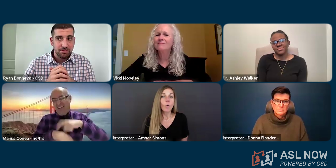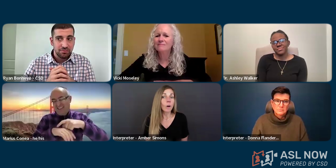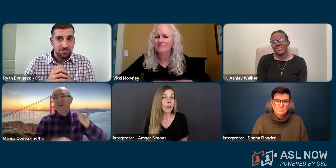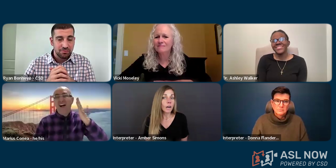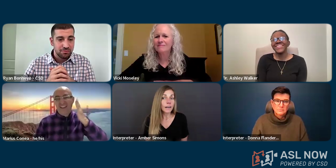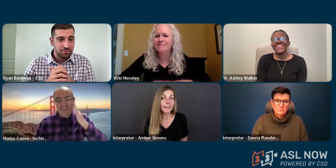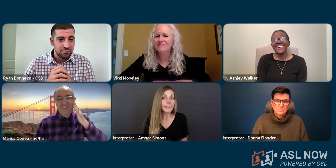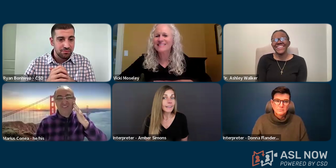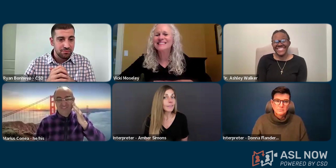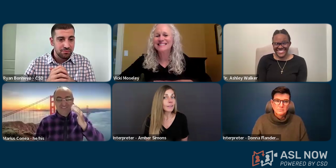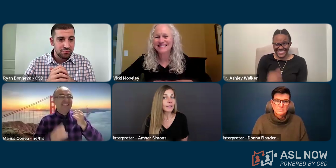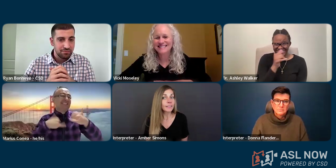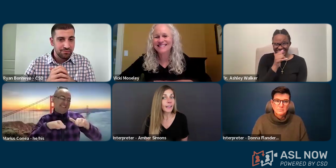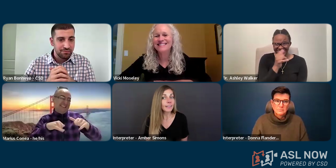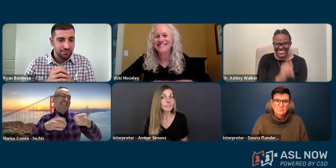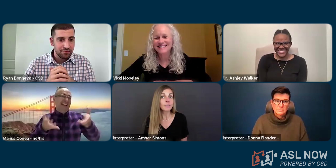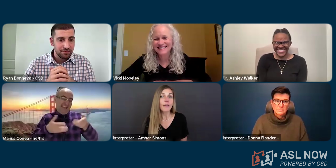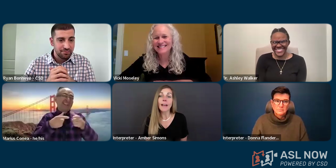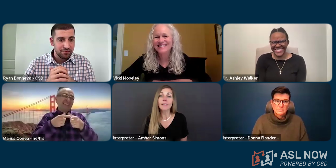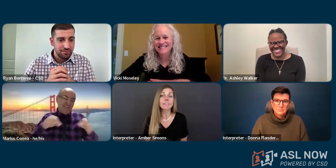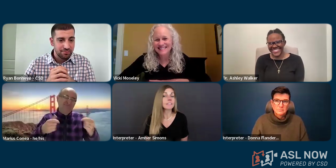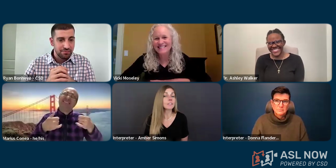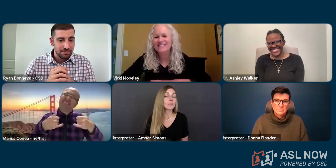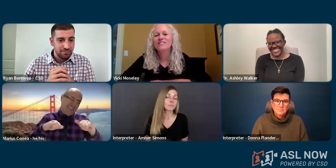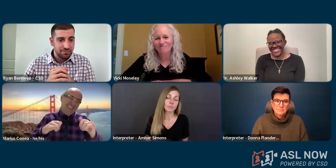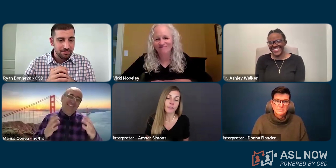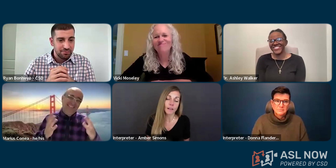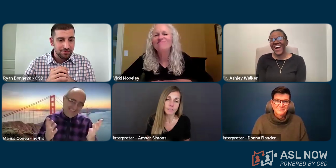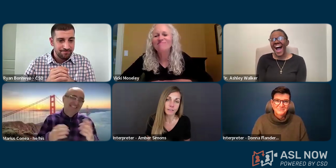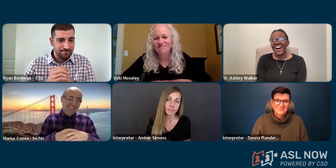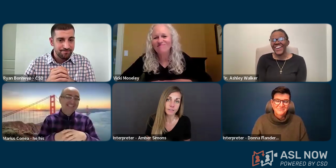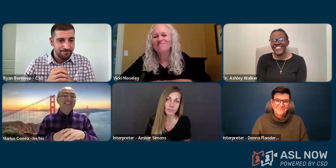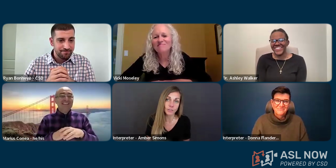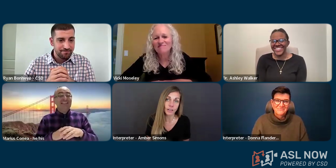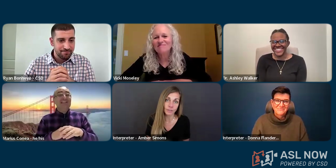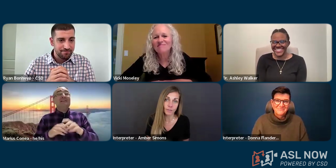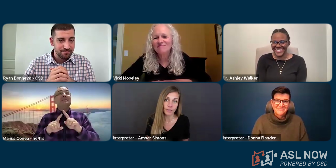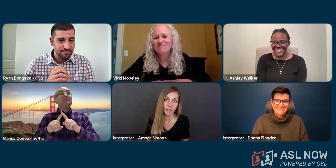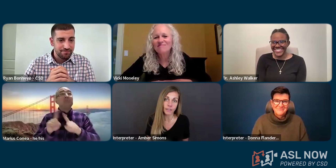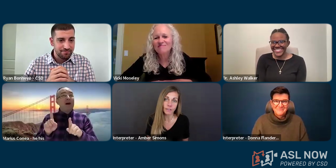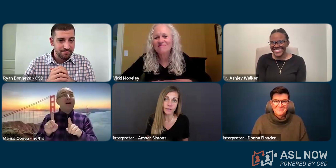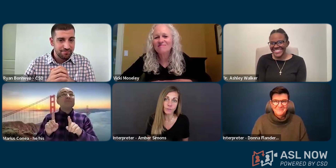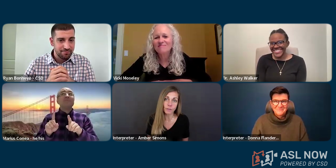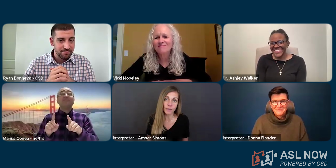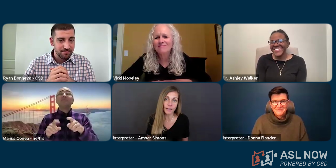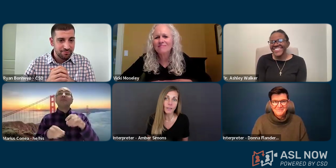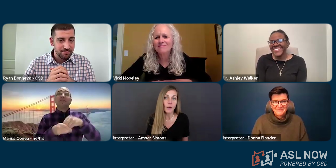Or even in the days of fax, you know, faxing is kind of a thing here in Japan.